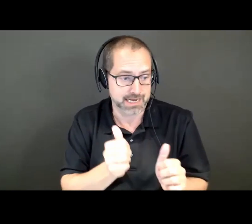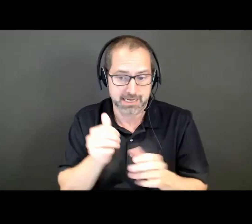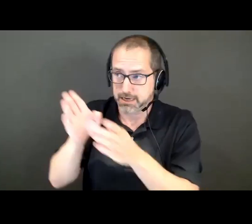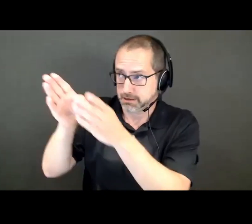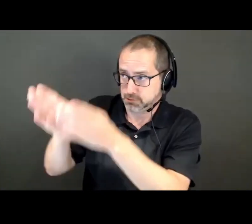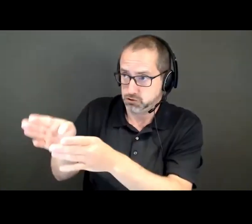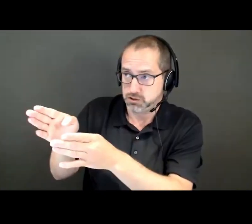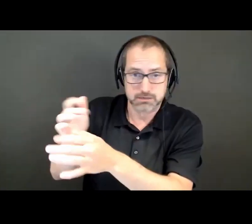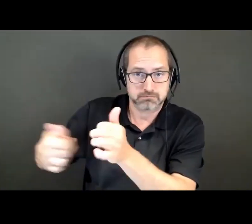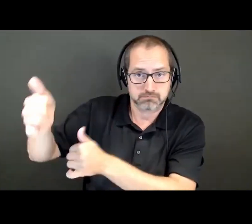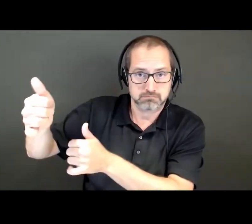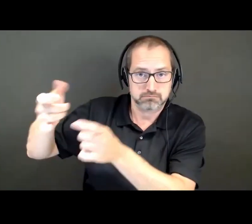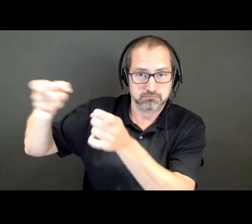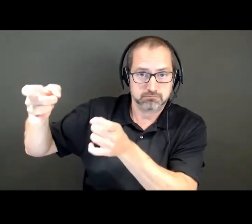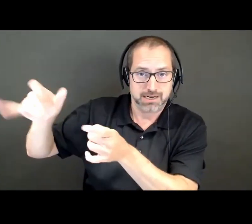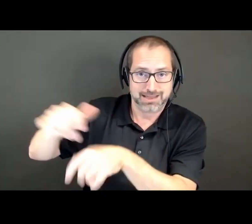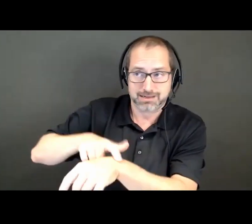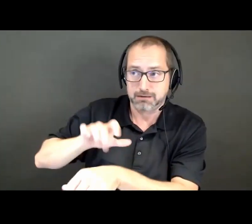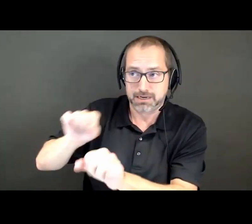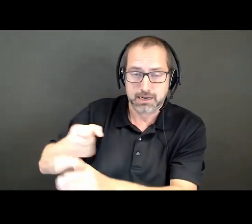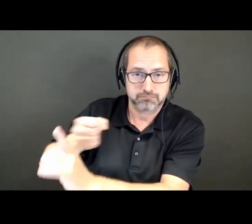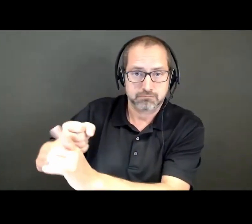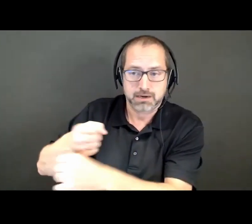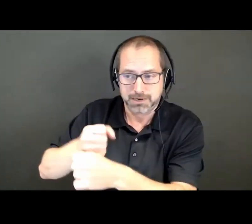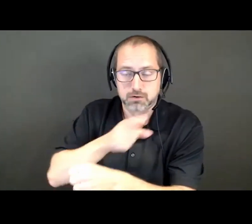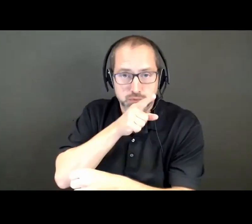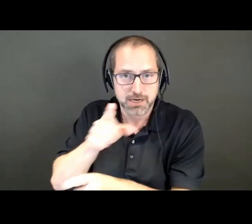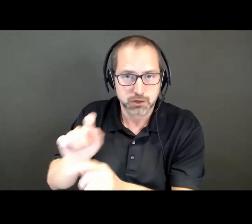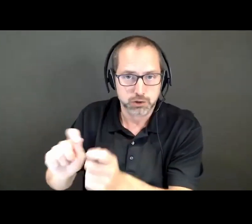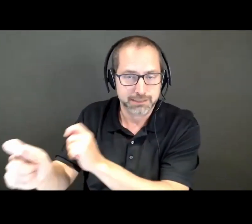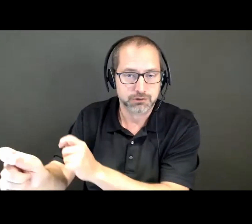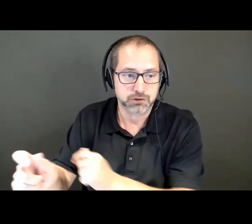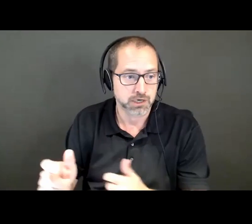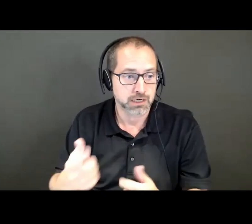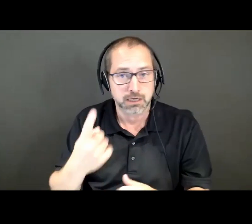time, and make a real difference. Remember the stories you hear. I met this particular person,